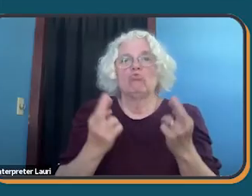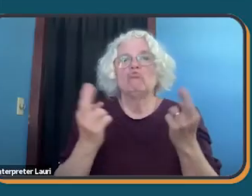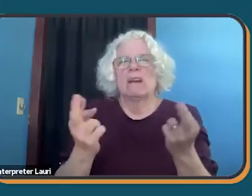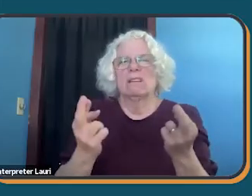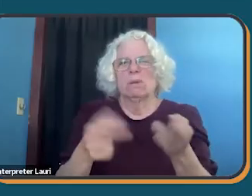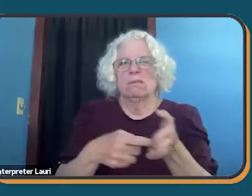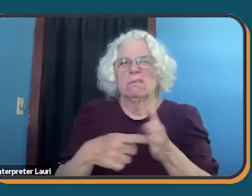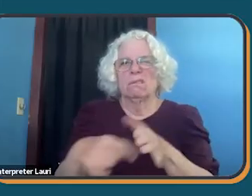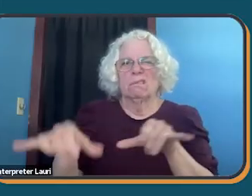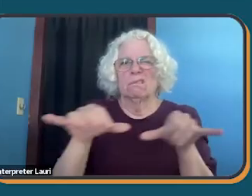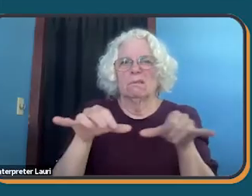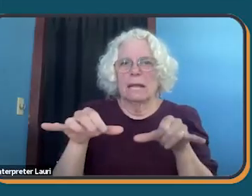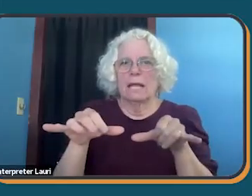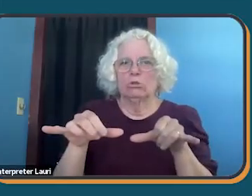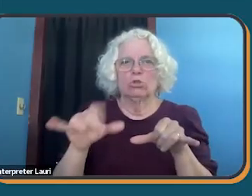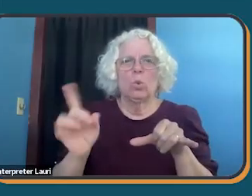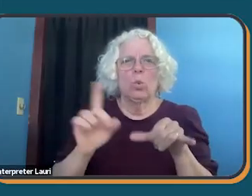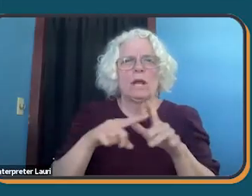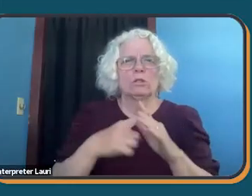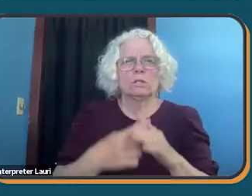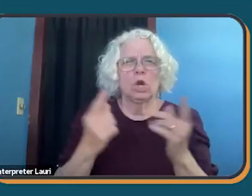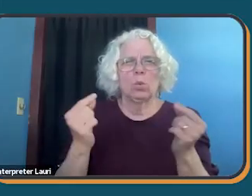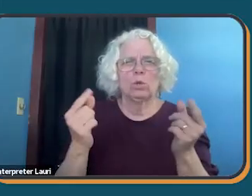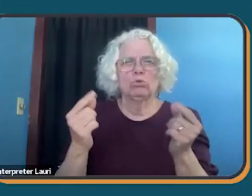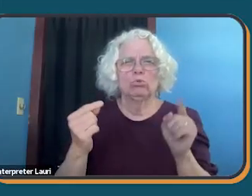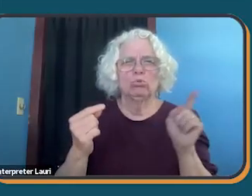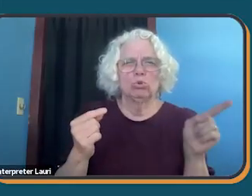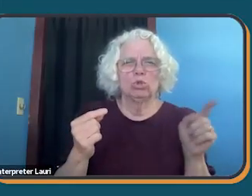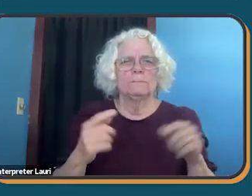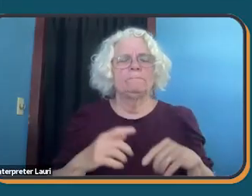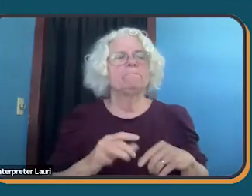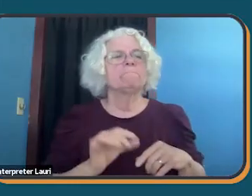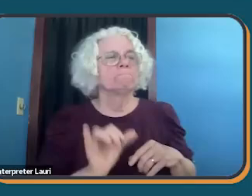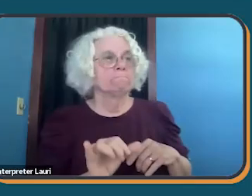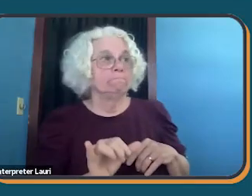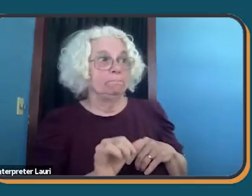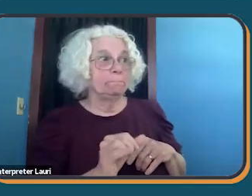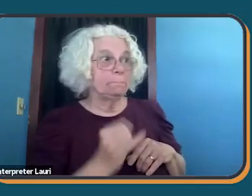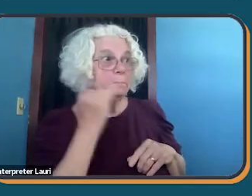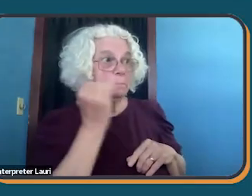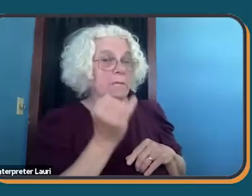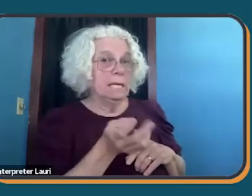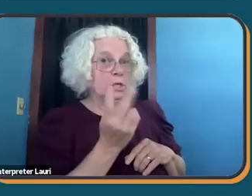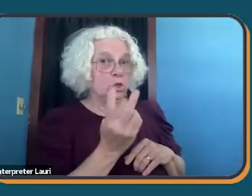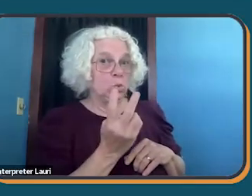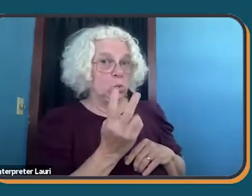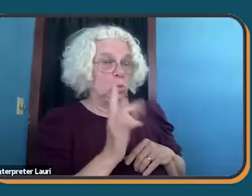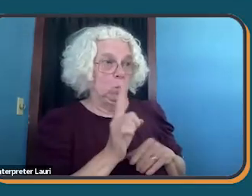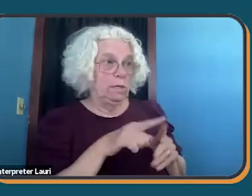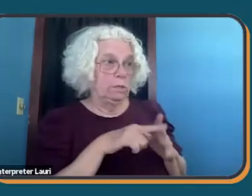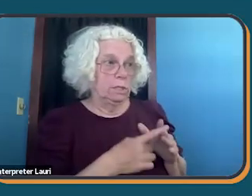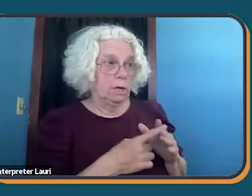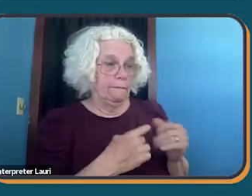what would you recommend? Where should she start? Dr. Tisha Titus: So I think there's actually two places where this could start.